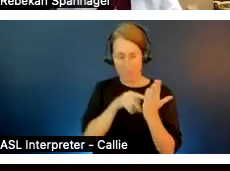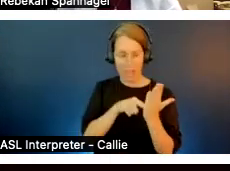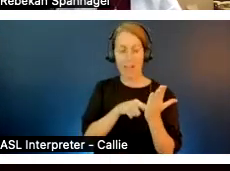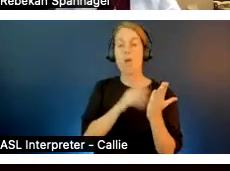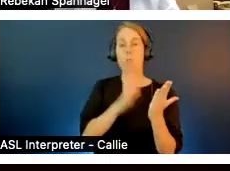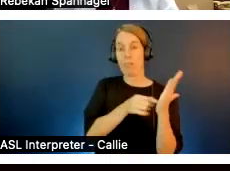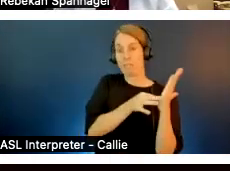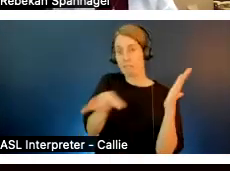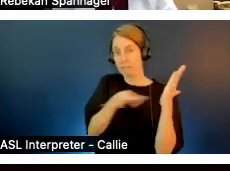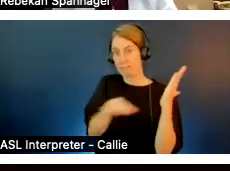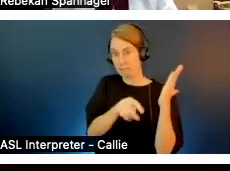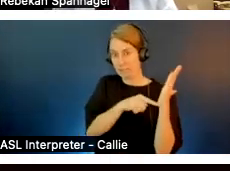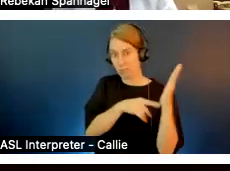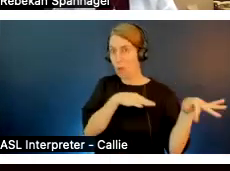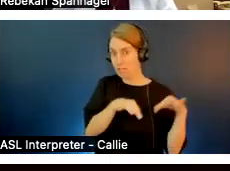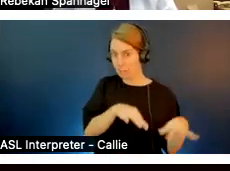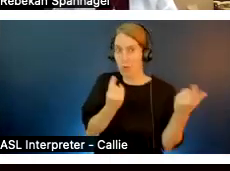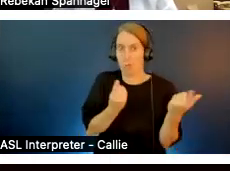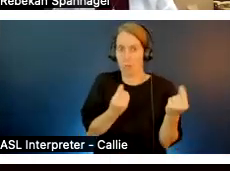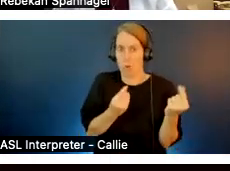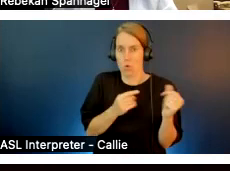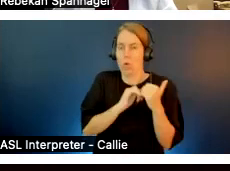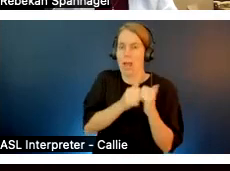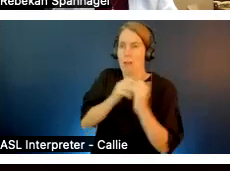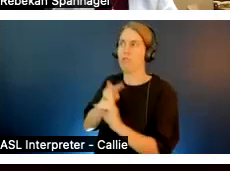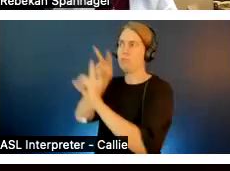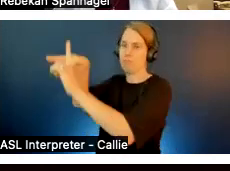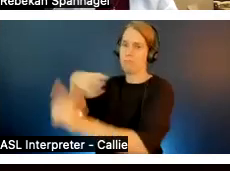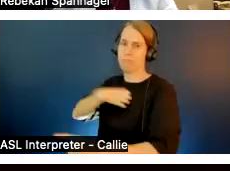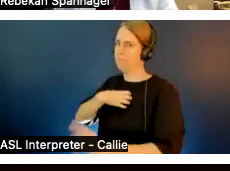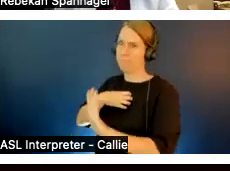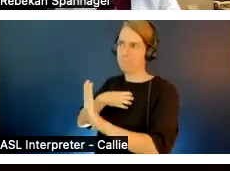provide you some information in order for you to know which is the next step that you need